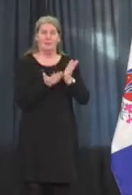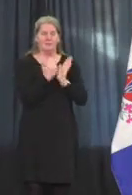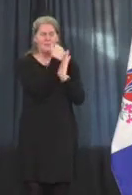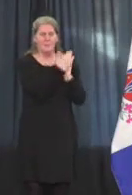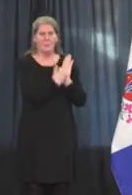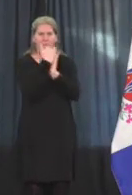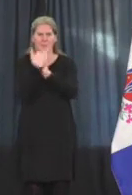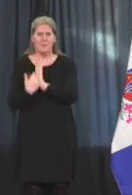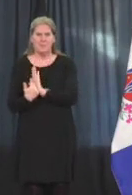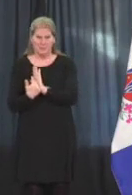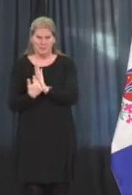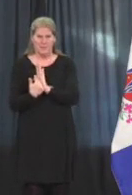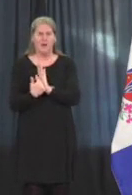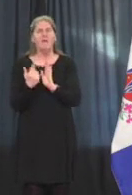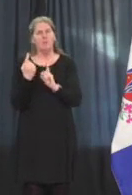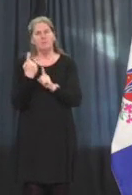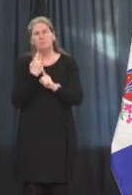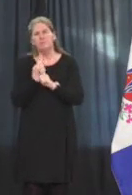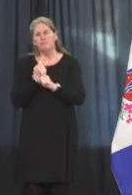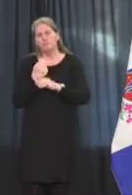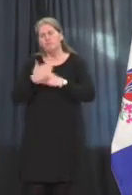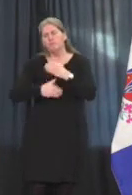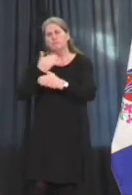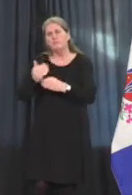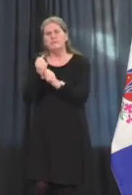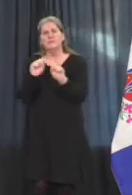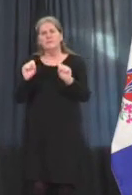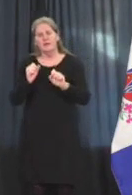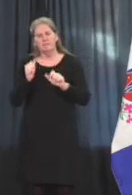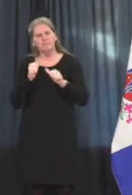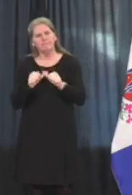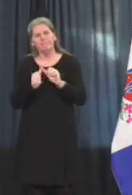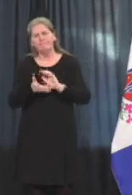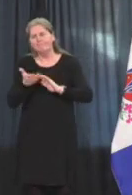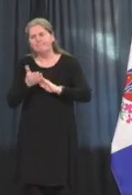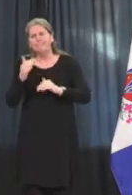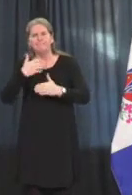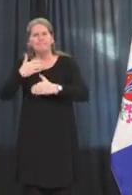OF SOCIETY. ALL PROVINCES AND TERRITORIES